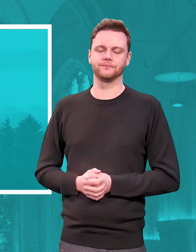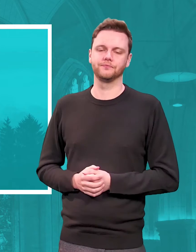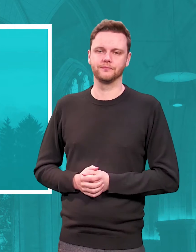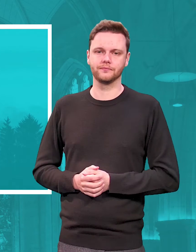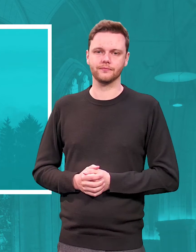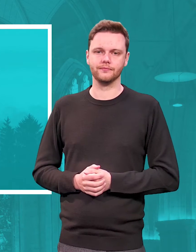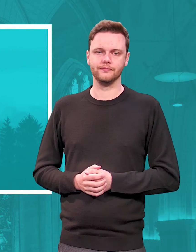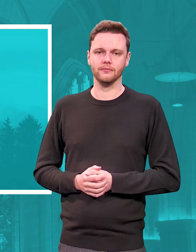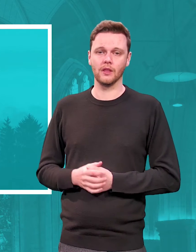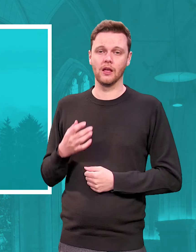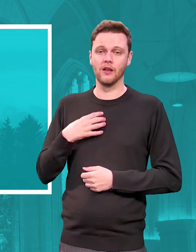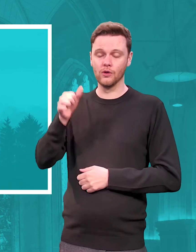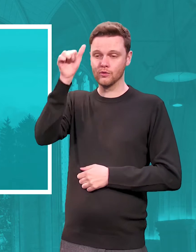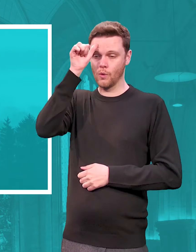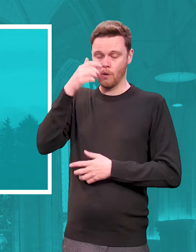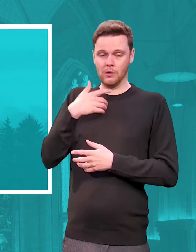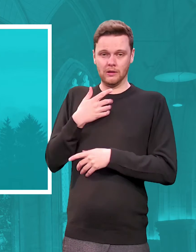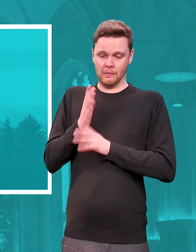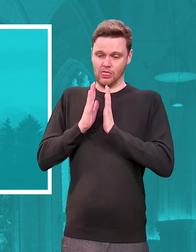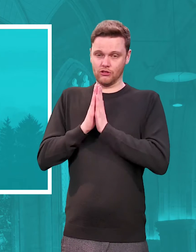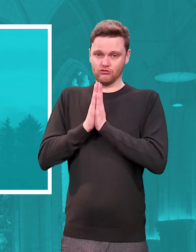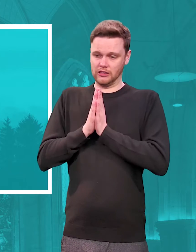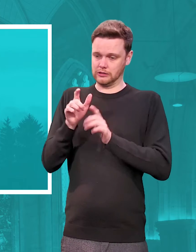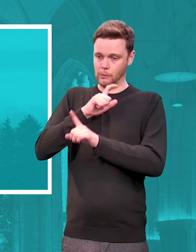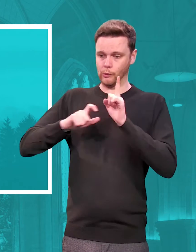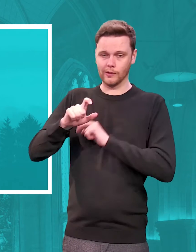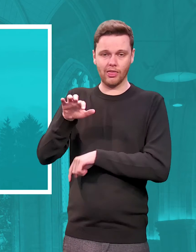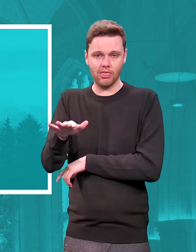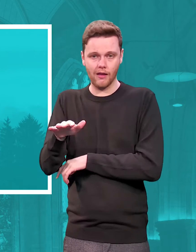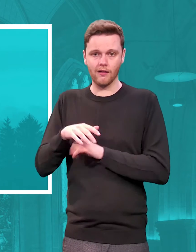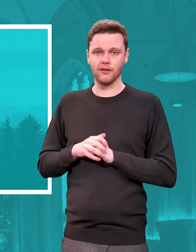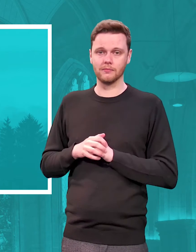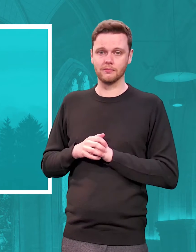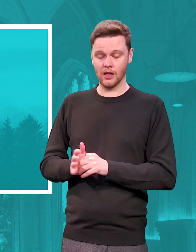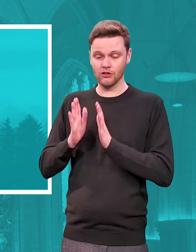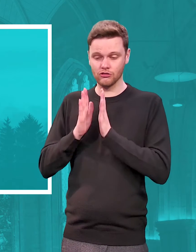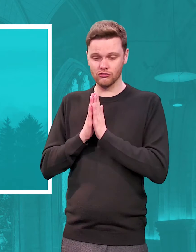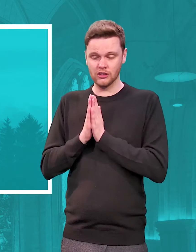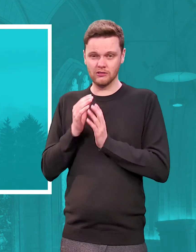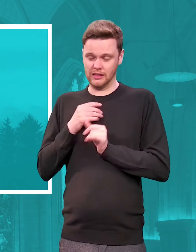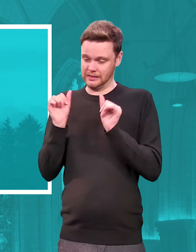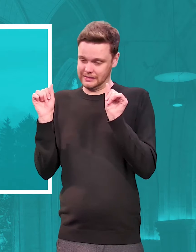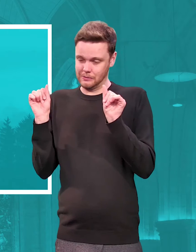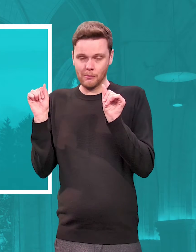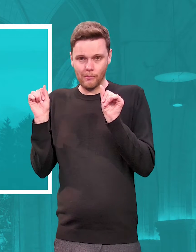of the scale of the Christian community in Pakistan. While Christians represent a very tiny minority of the population,